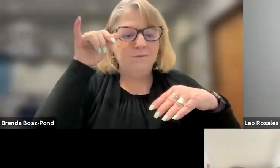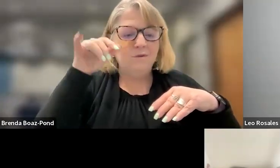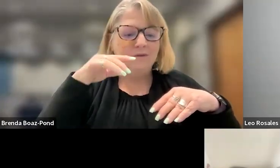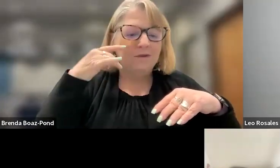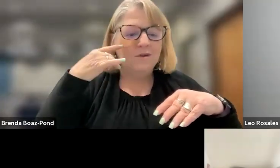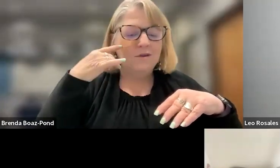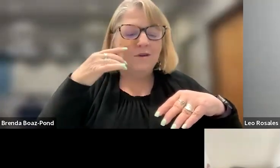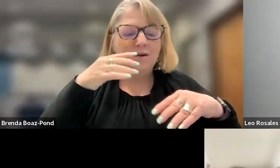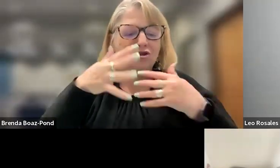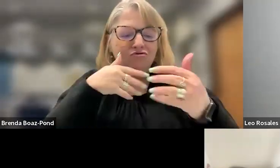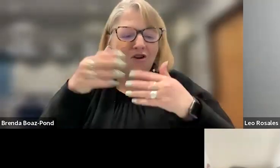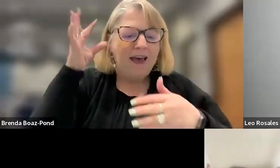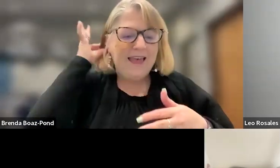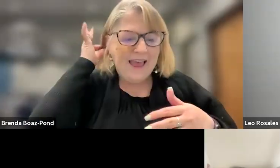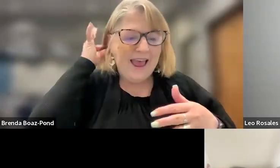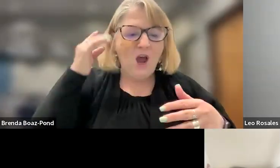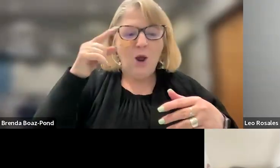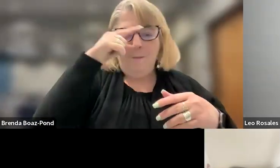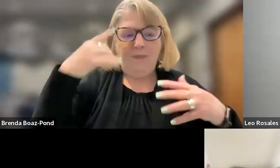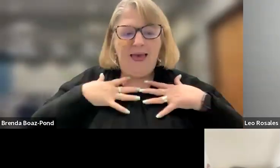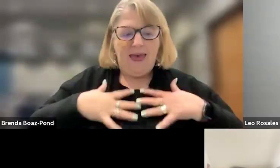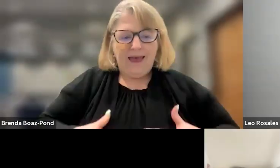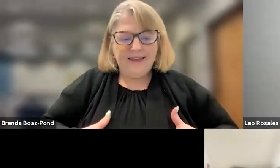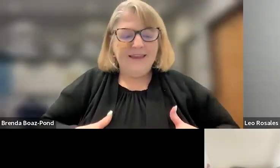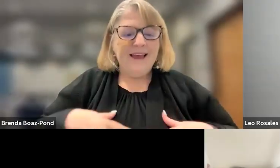It's like reddish gray.